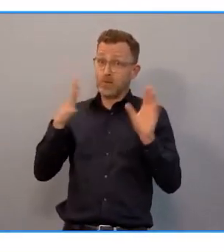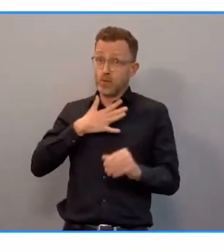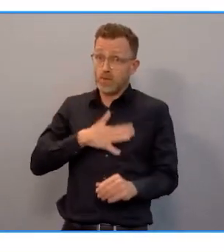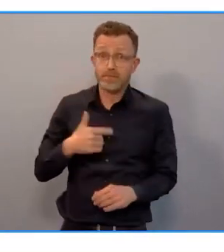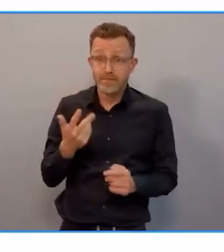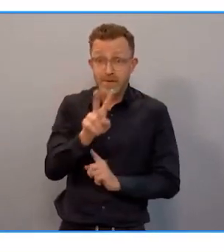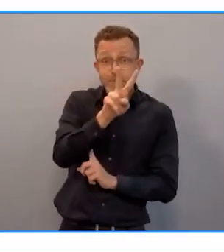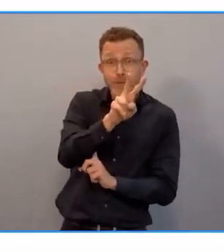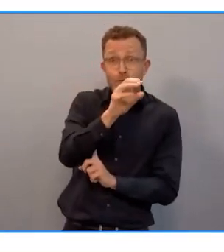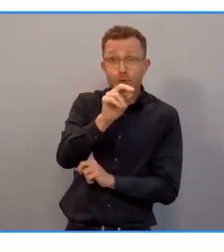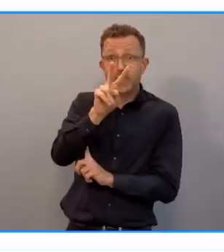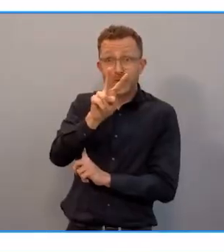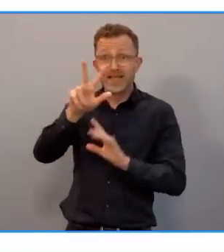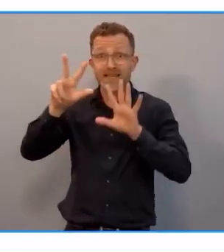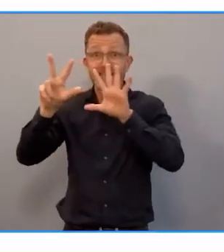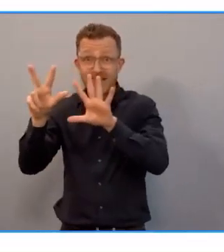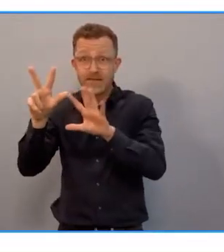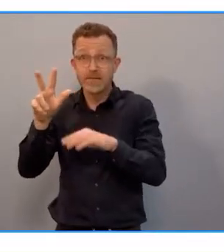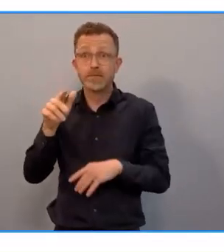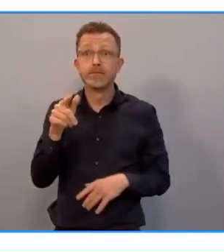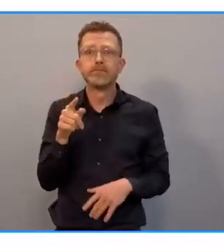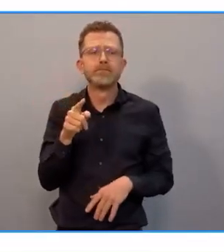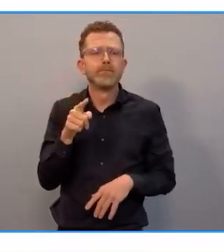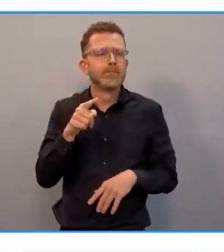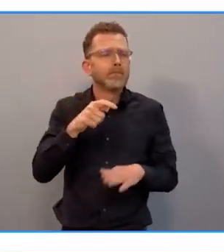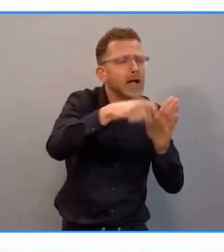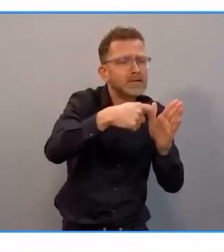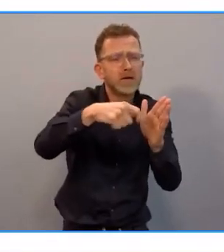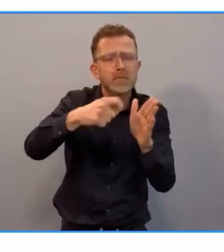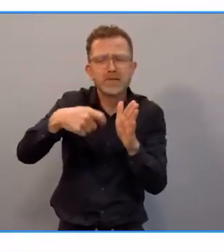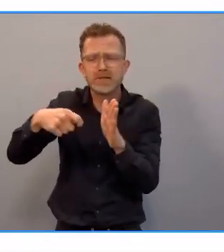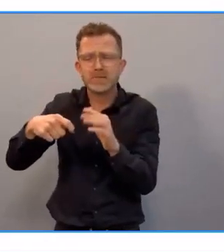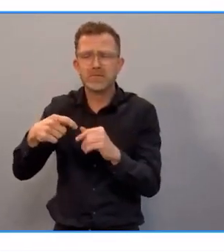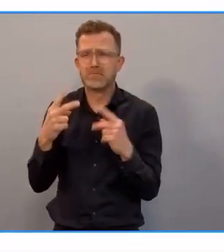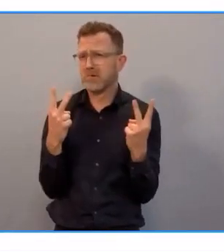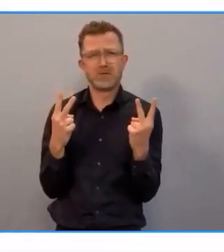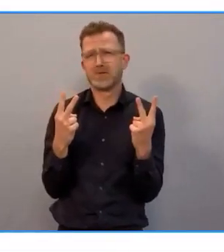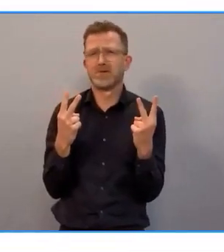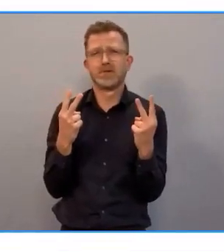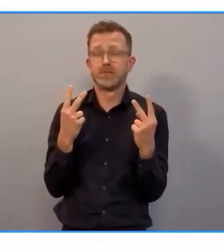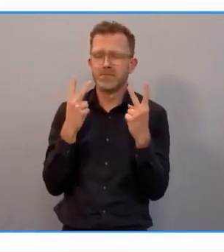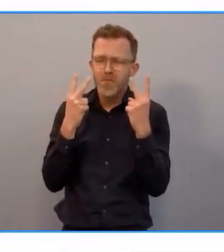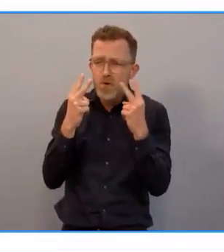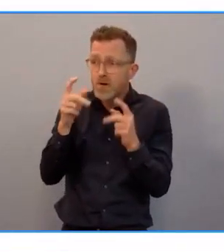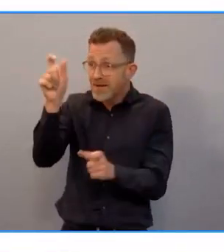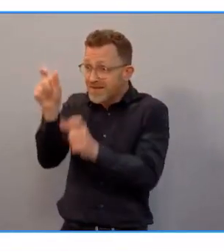men, women and gender diverse persons with disabilities whose lives will be transformed